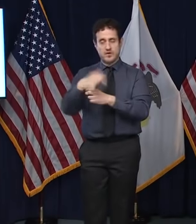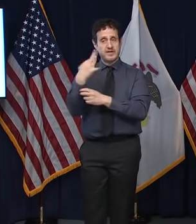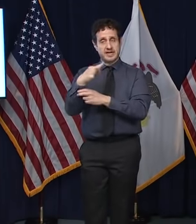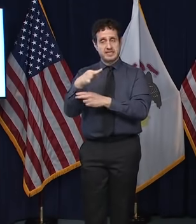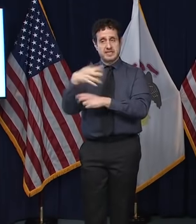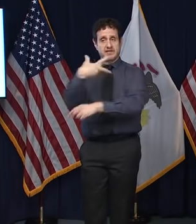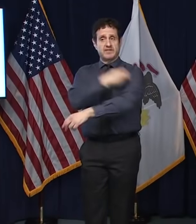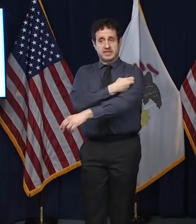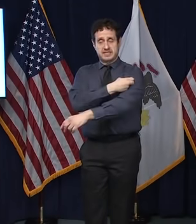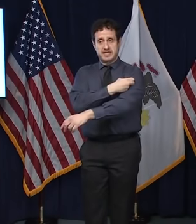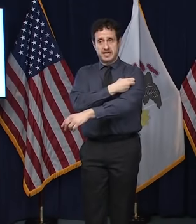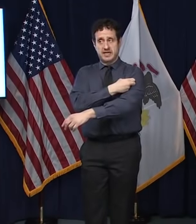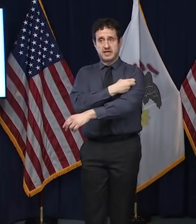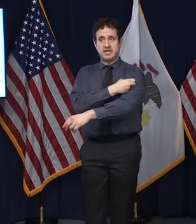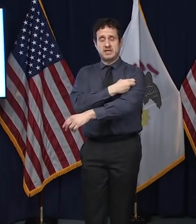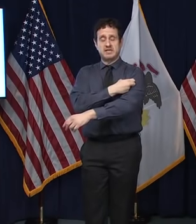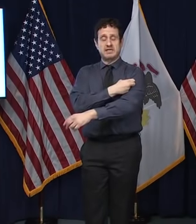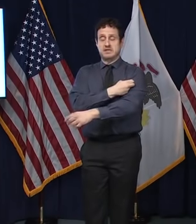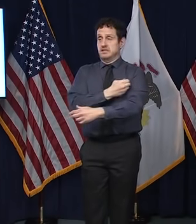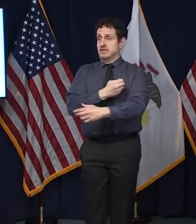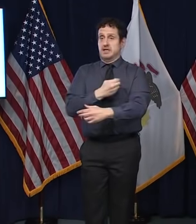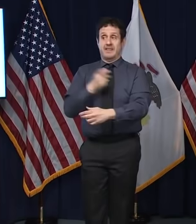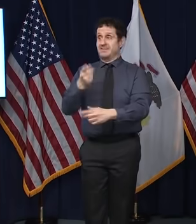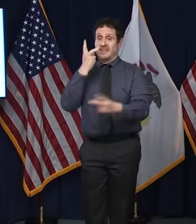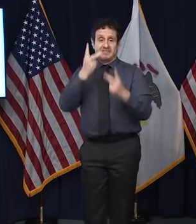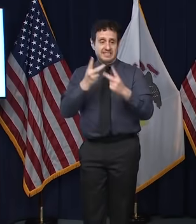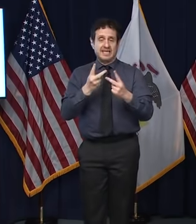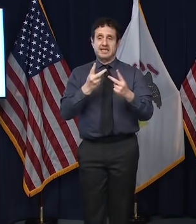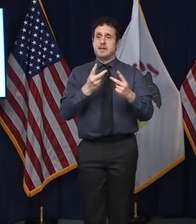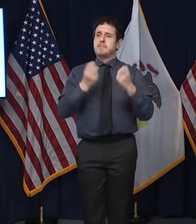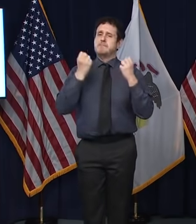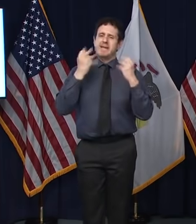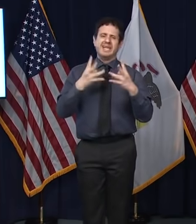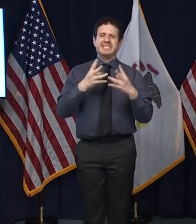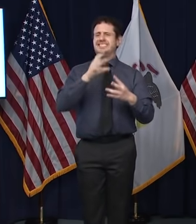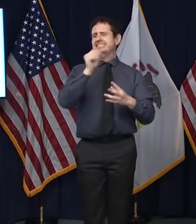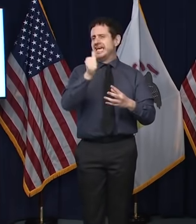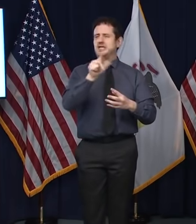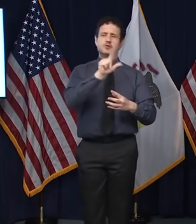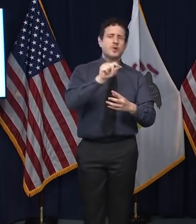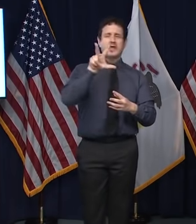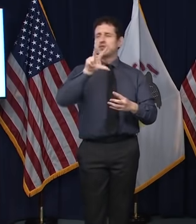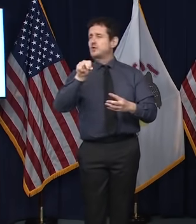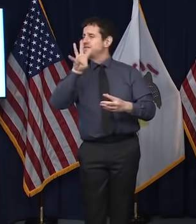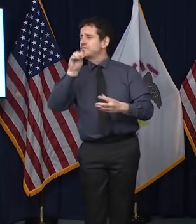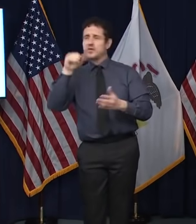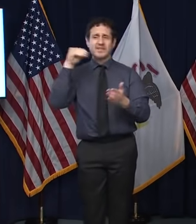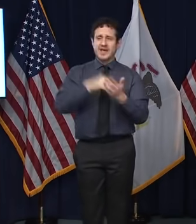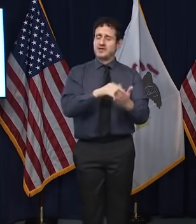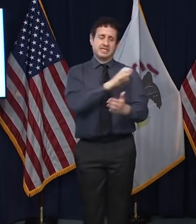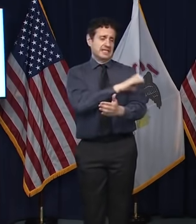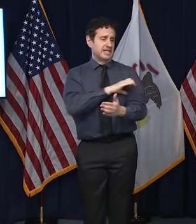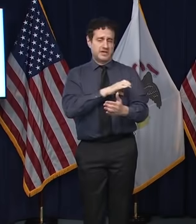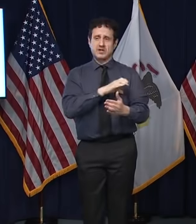approval of the covert nineteen